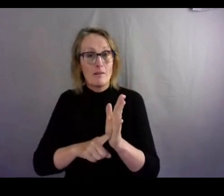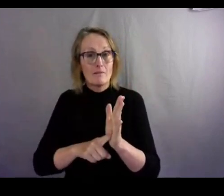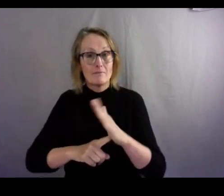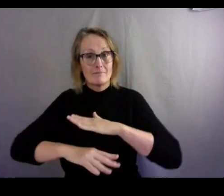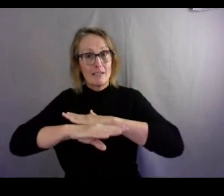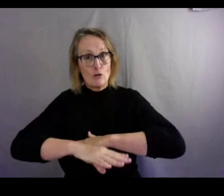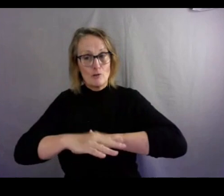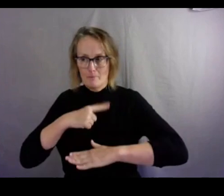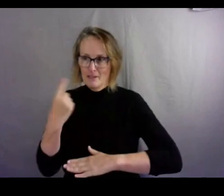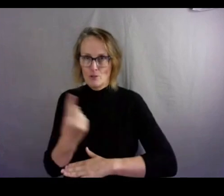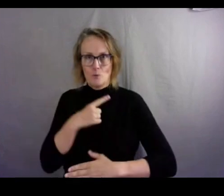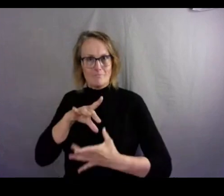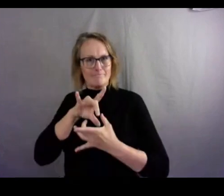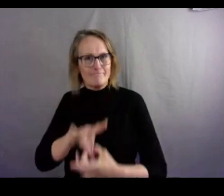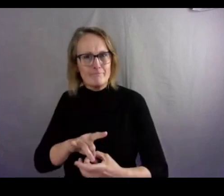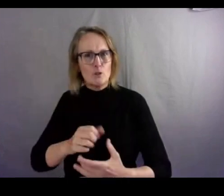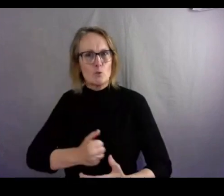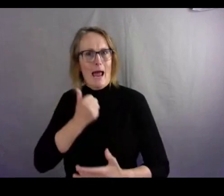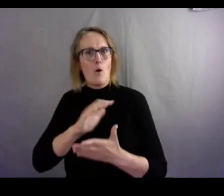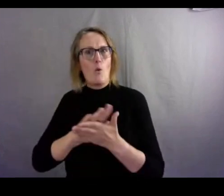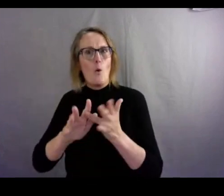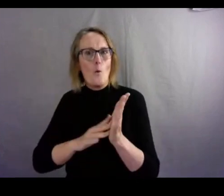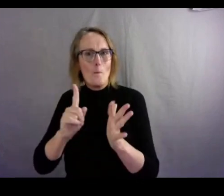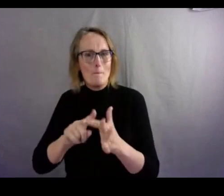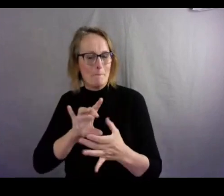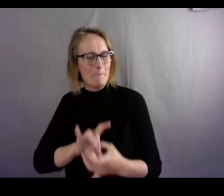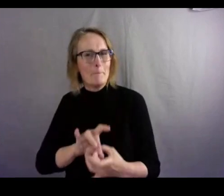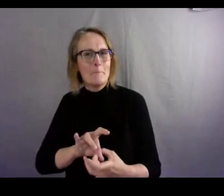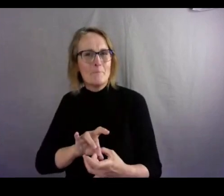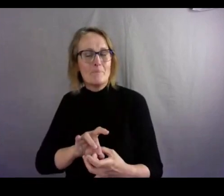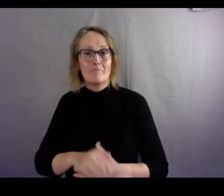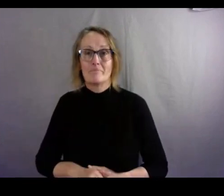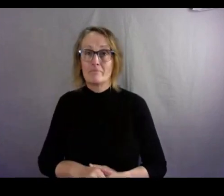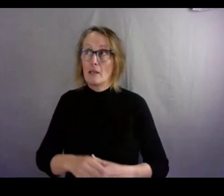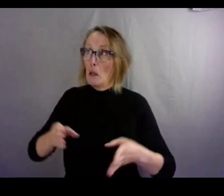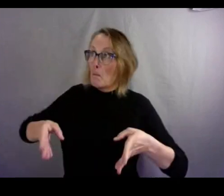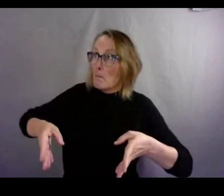of belonging or home. No concrete or building can ever mute the vibration